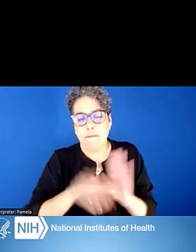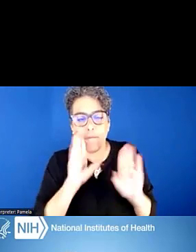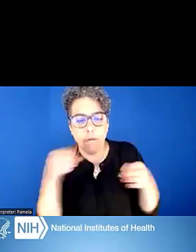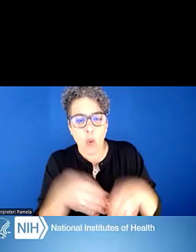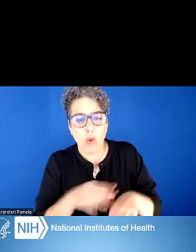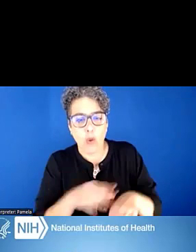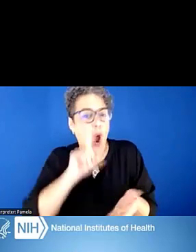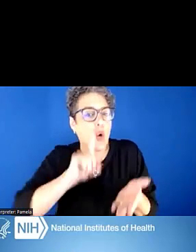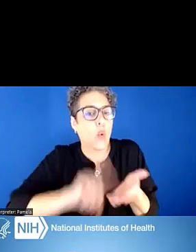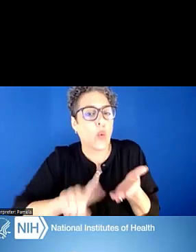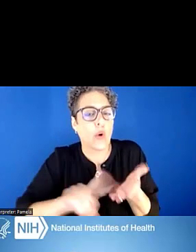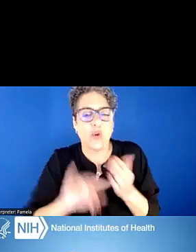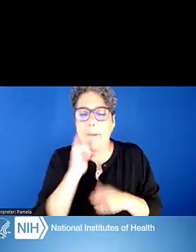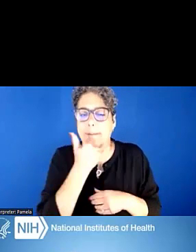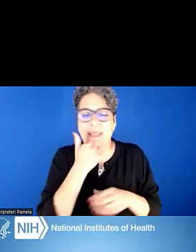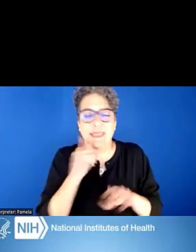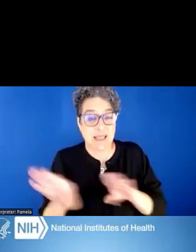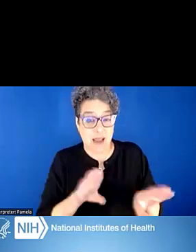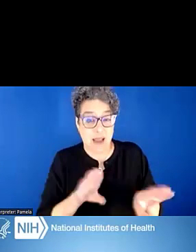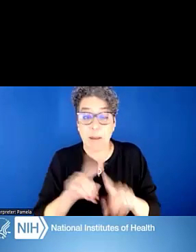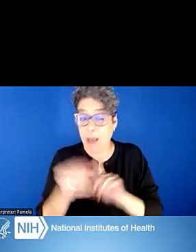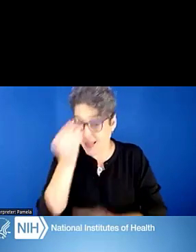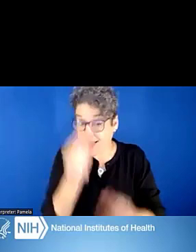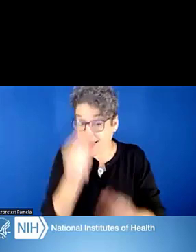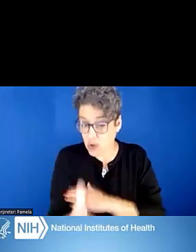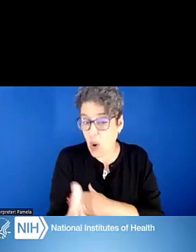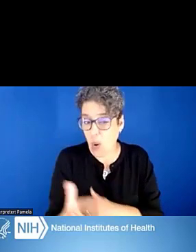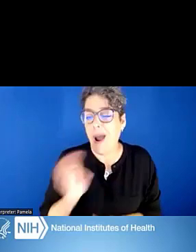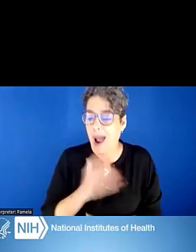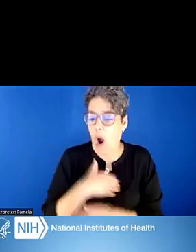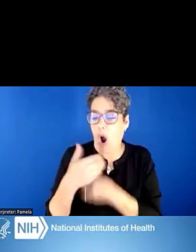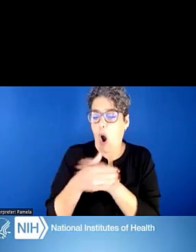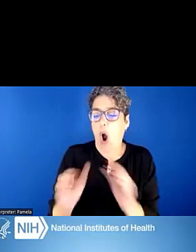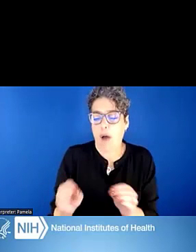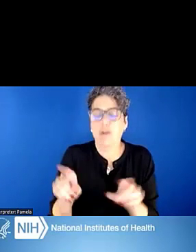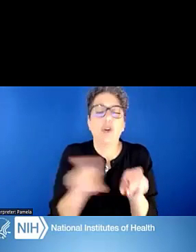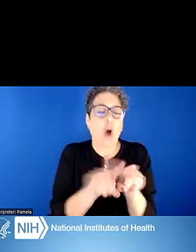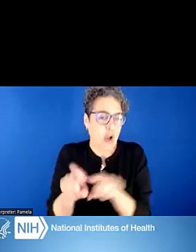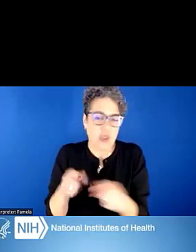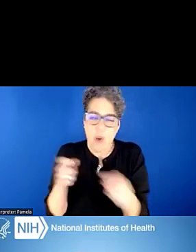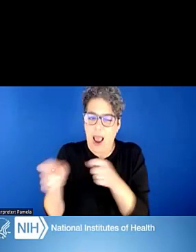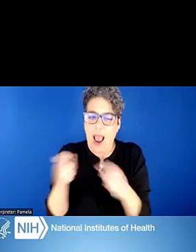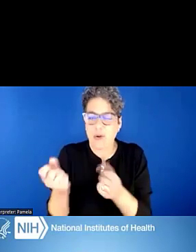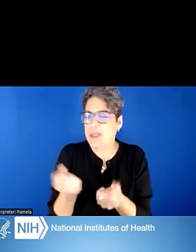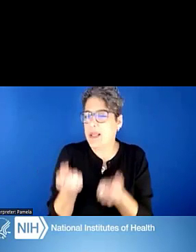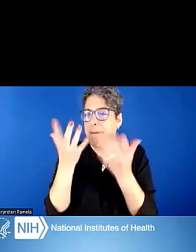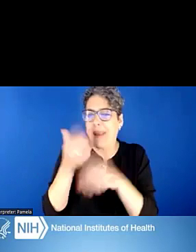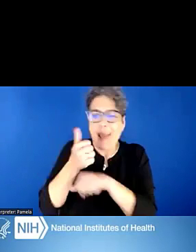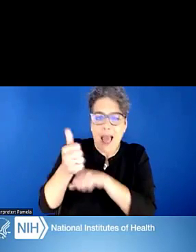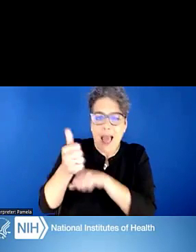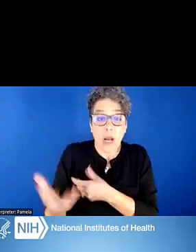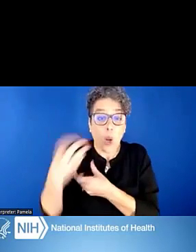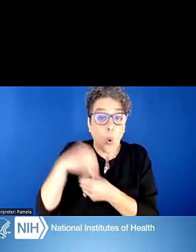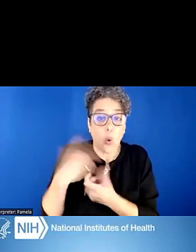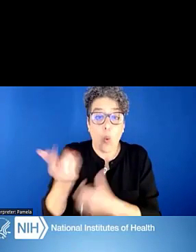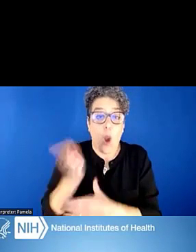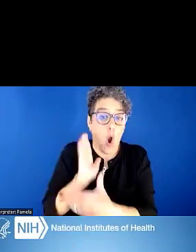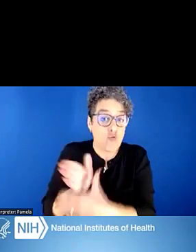but I also wanted to let you know that our office handles other types of allegations that could come in. Those include harassment or discrimination,